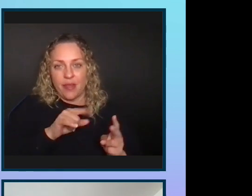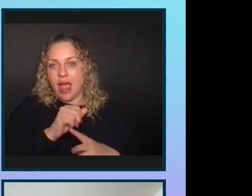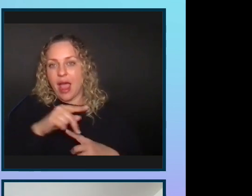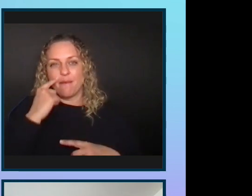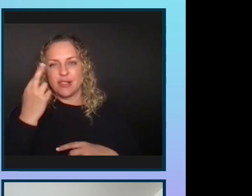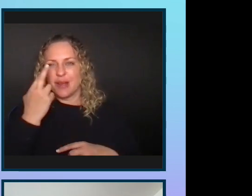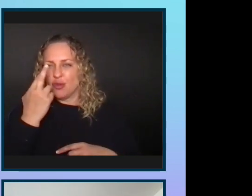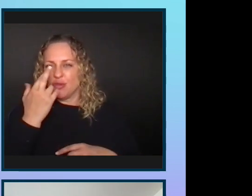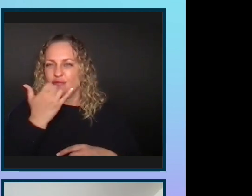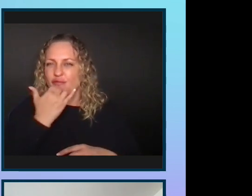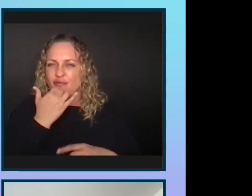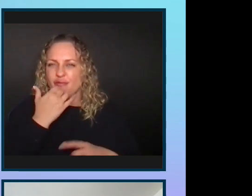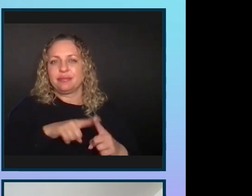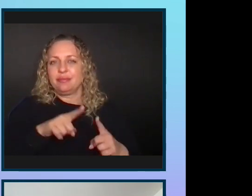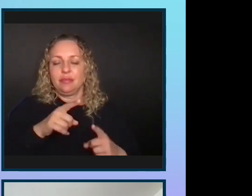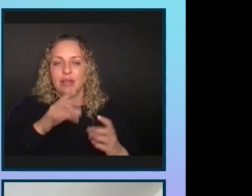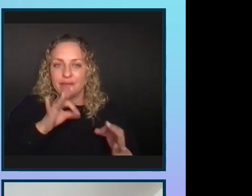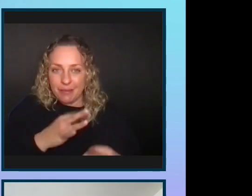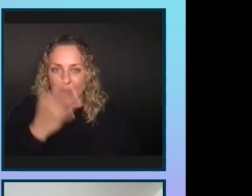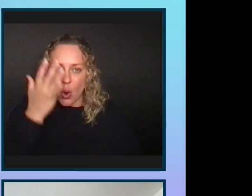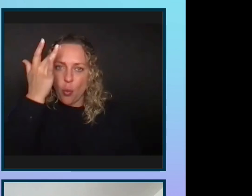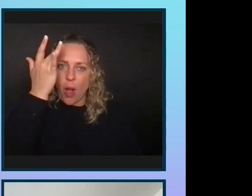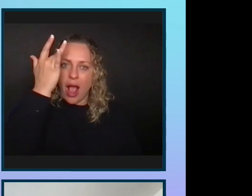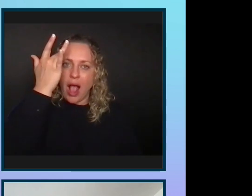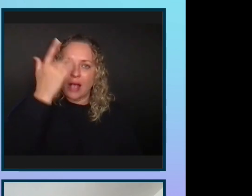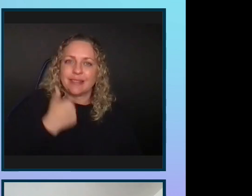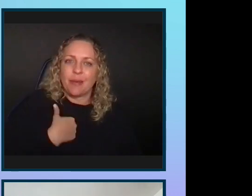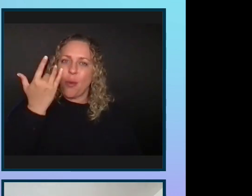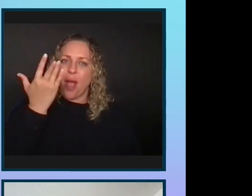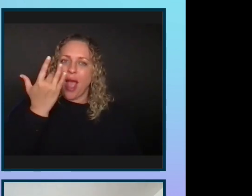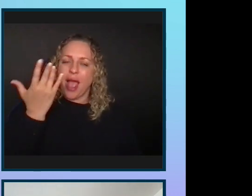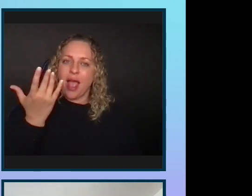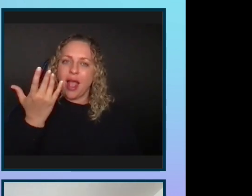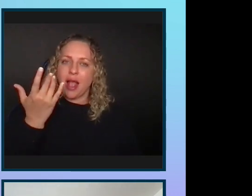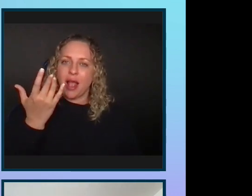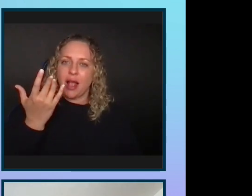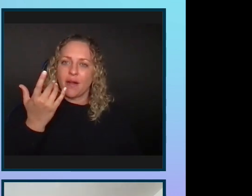but there's usually absolutely no feedback as to why they can't do that. So someone is scouring your forum or scouring the page,